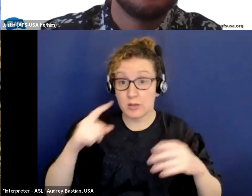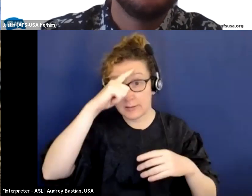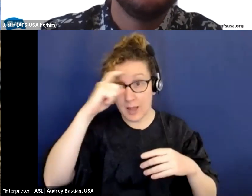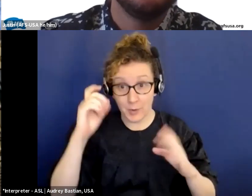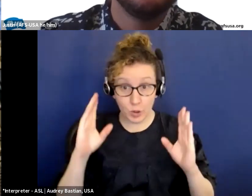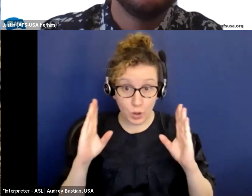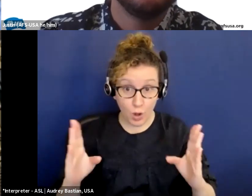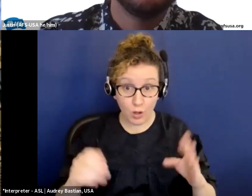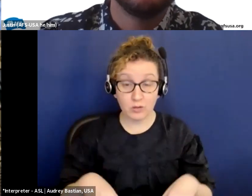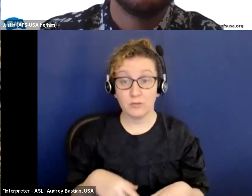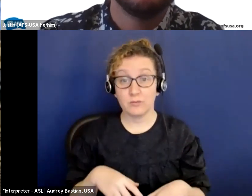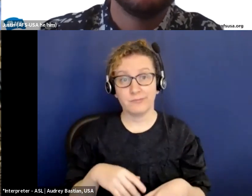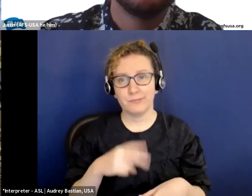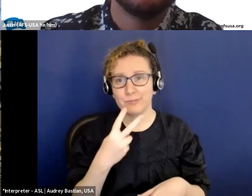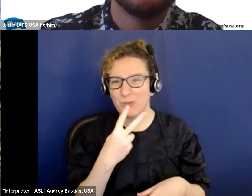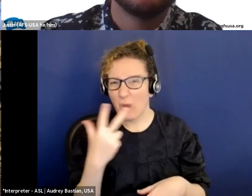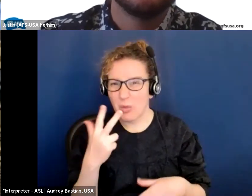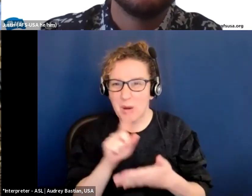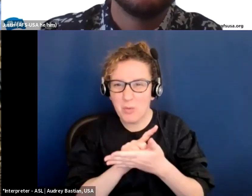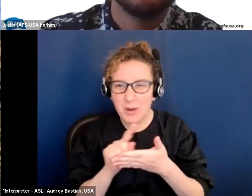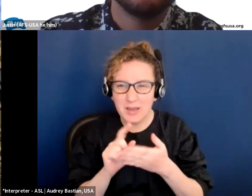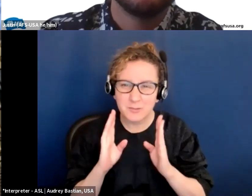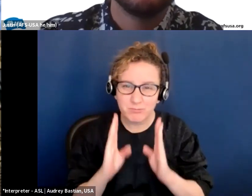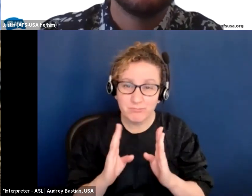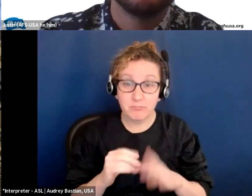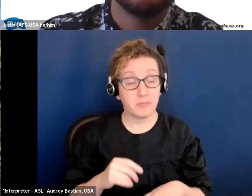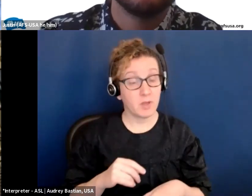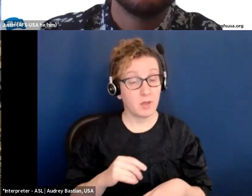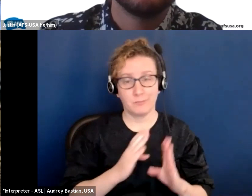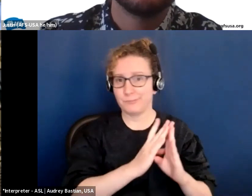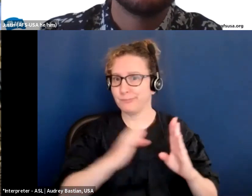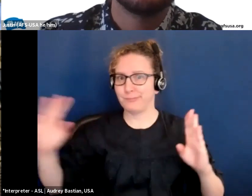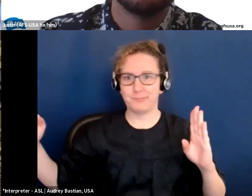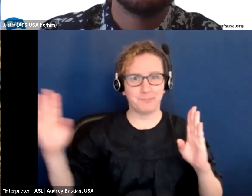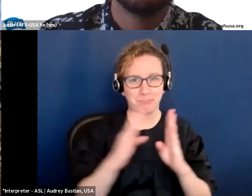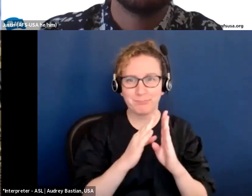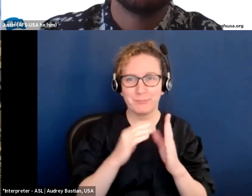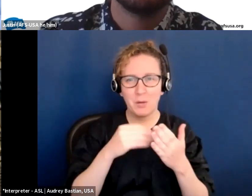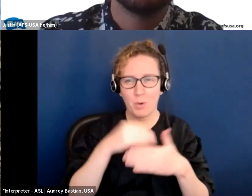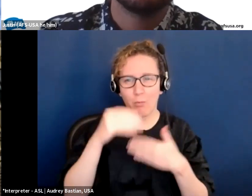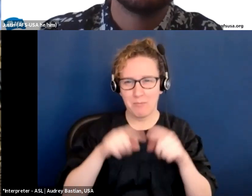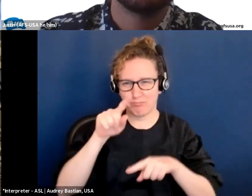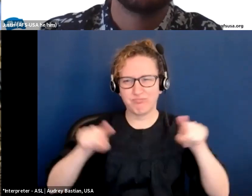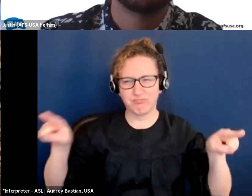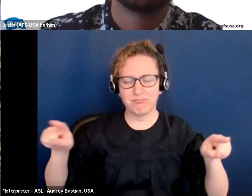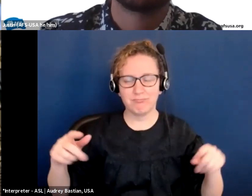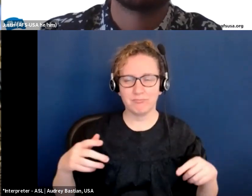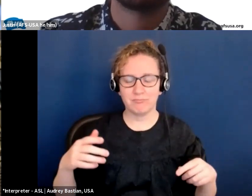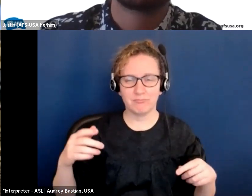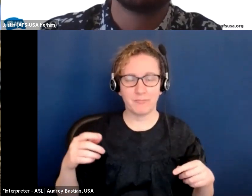as two or three weeks. We have any type of program. We have several stories of students